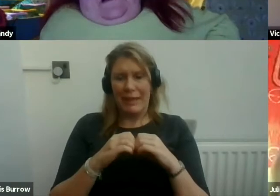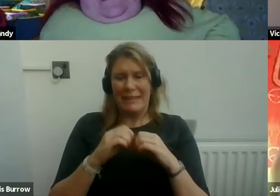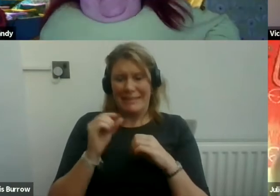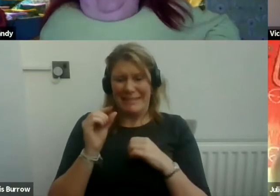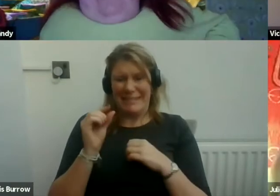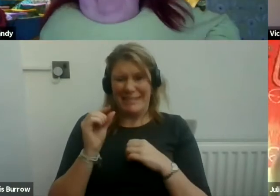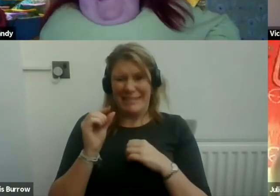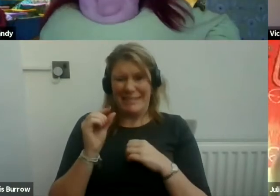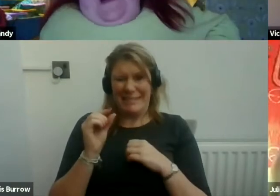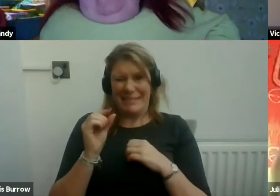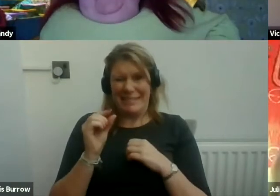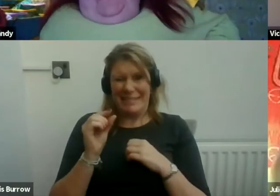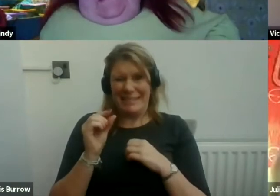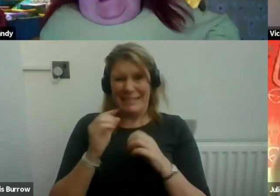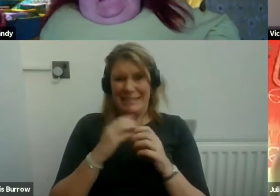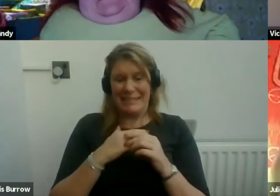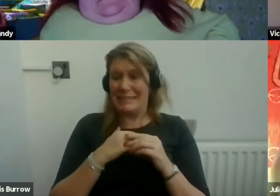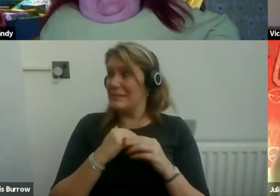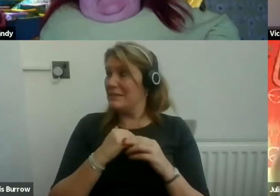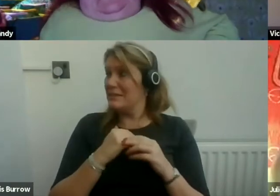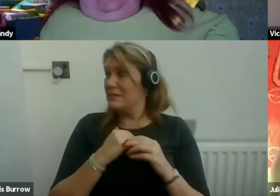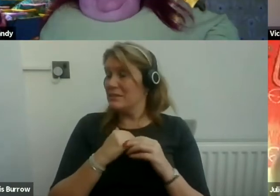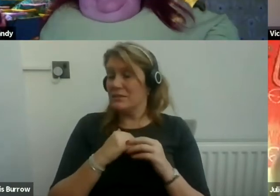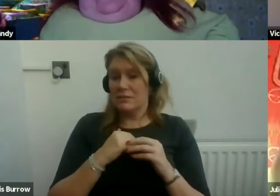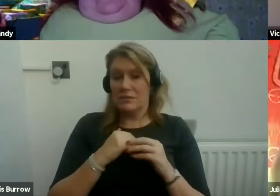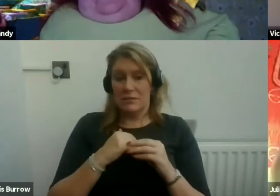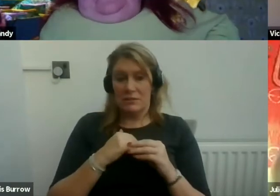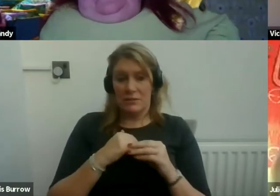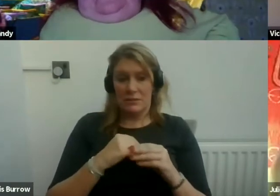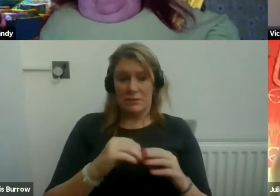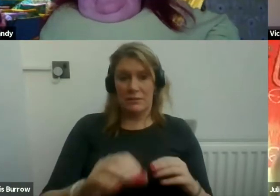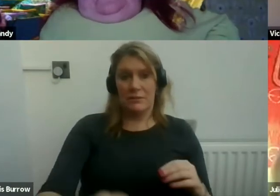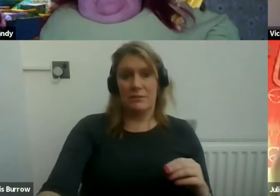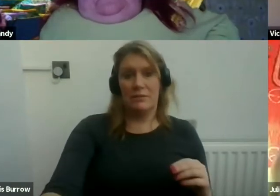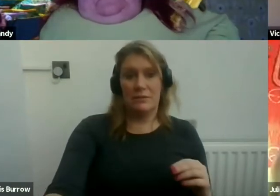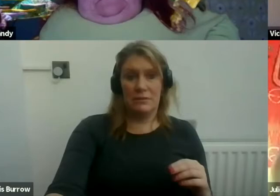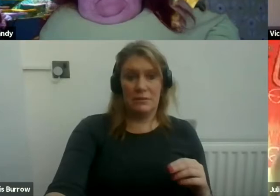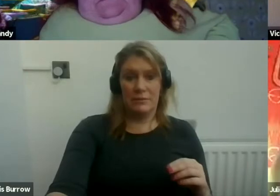Not very well, Julie. Can anybody hear me?